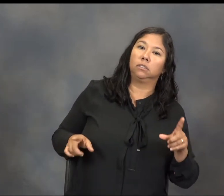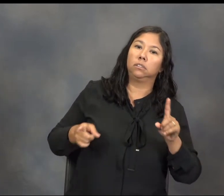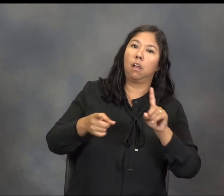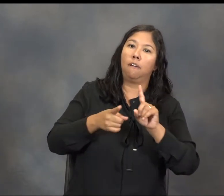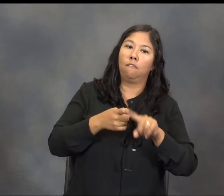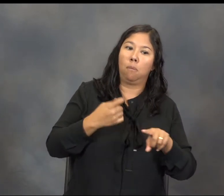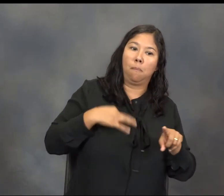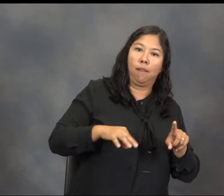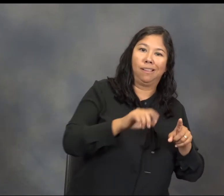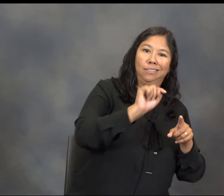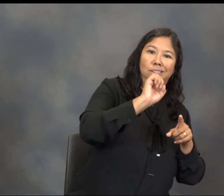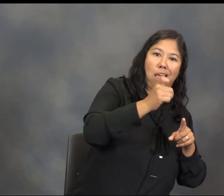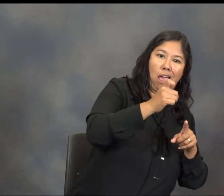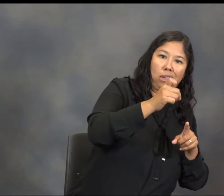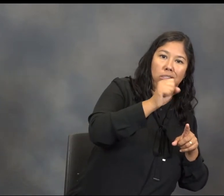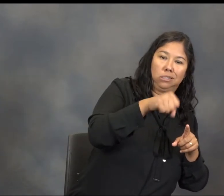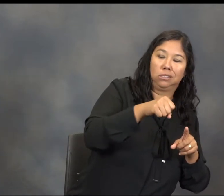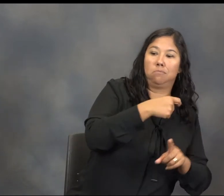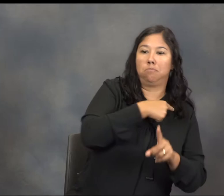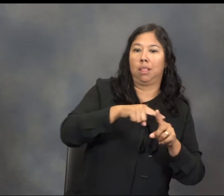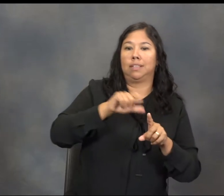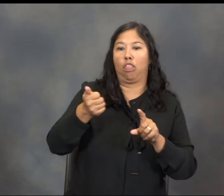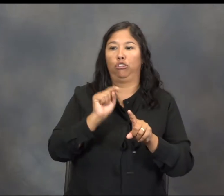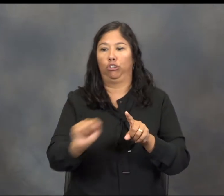you're maybe taking two and a half to three steps ahead. Thank you.